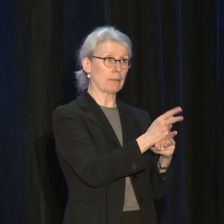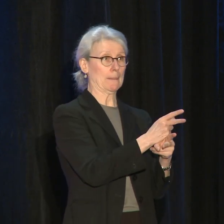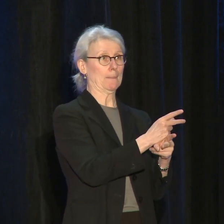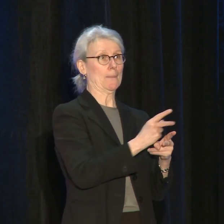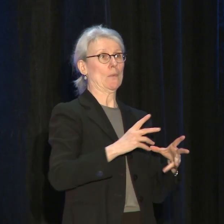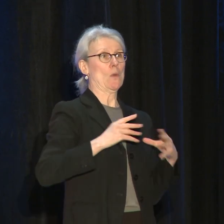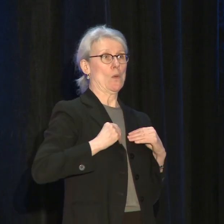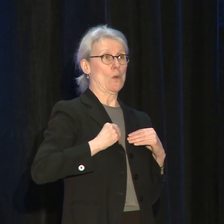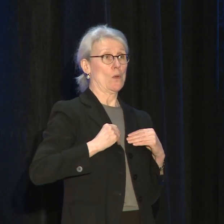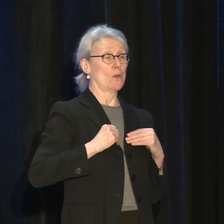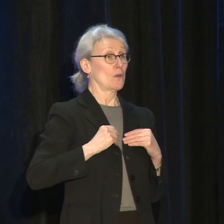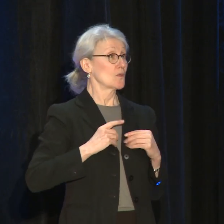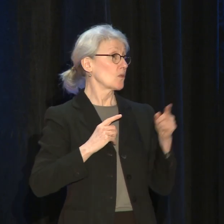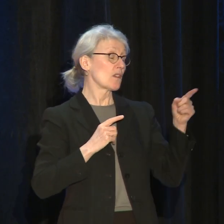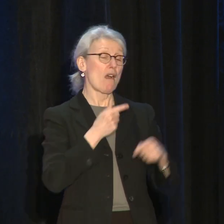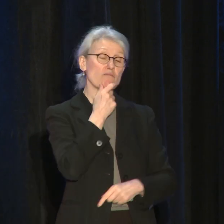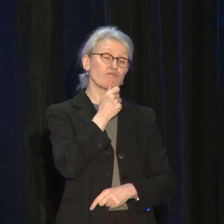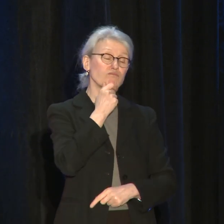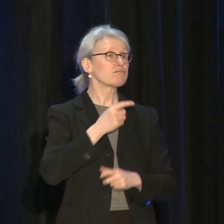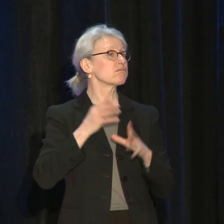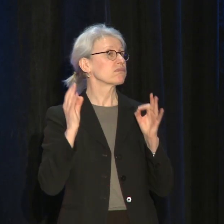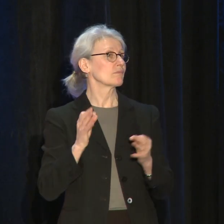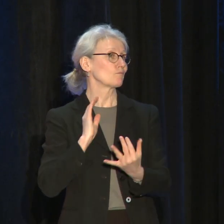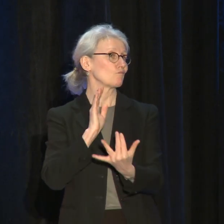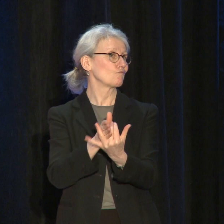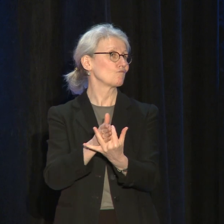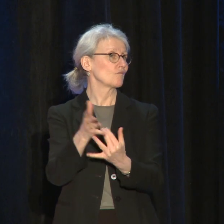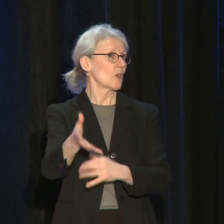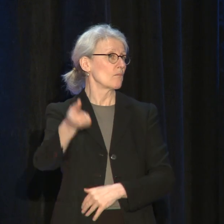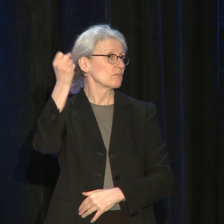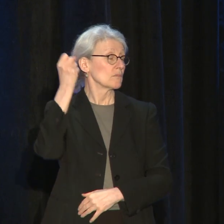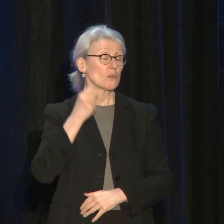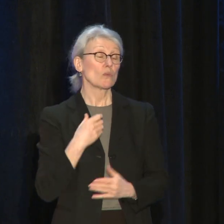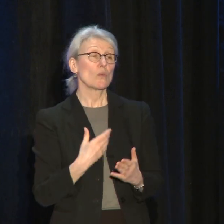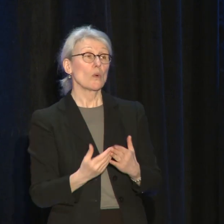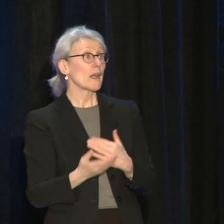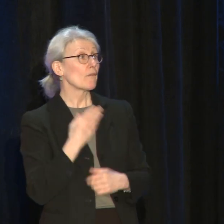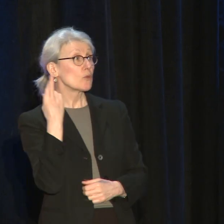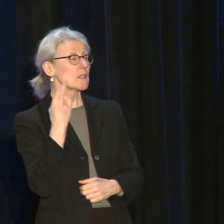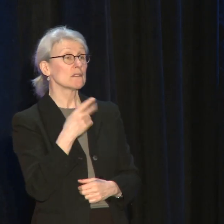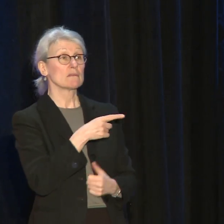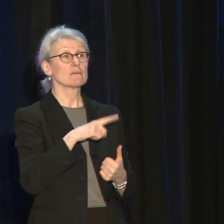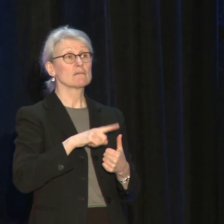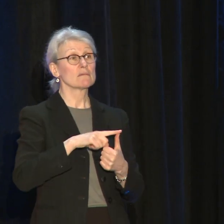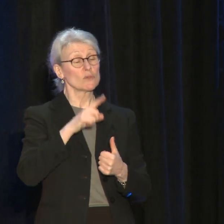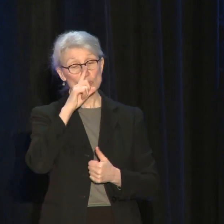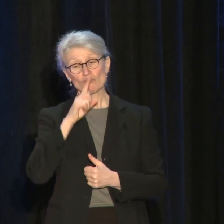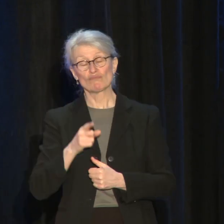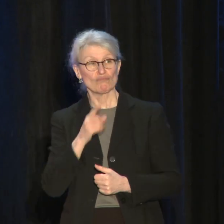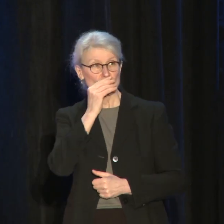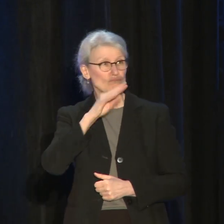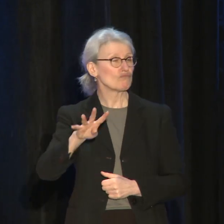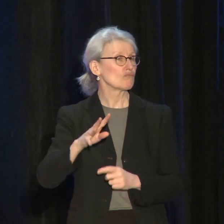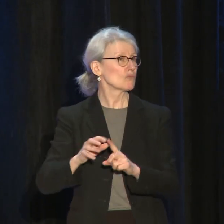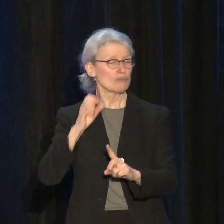at the whim of an enslaver for whatever reason and to punish them because it was economically